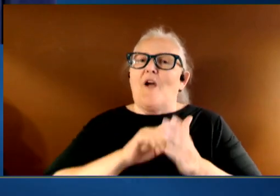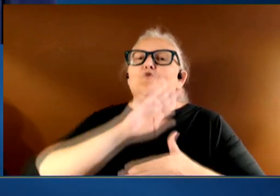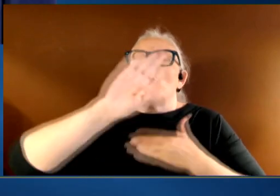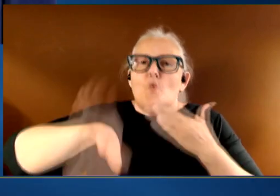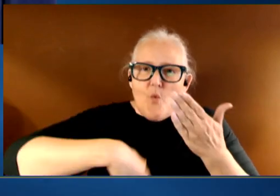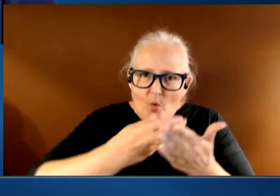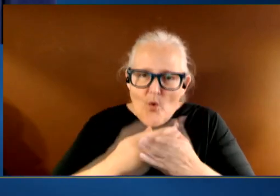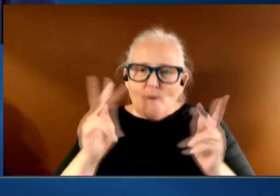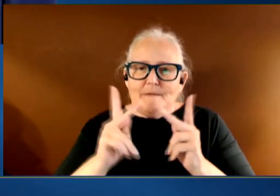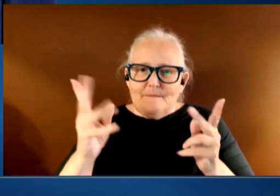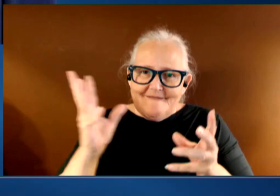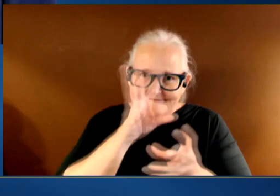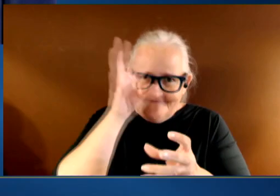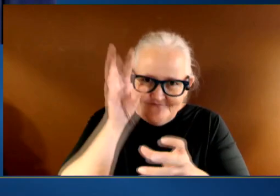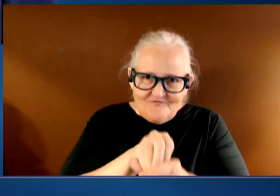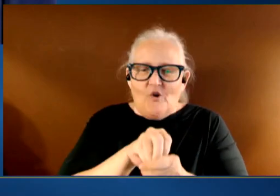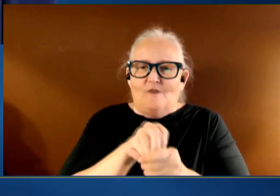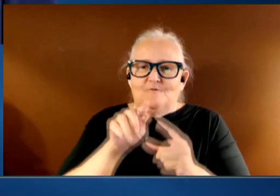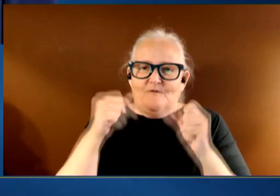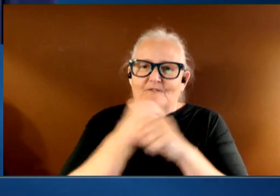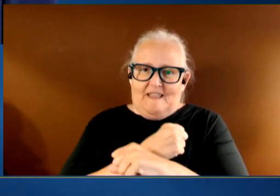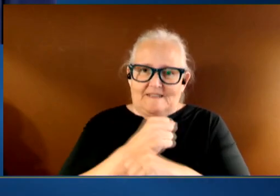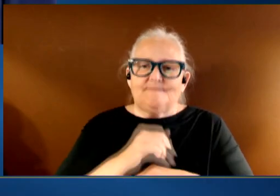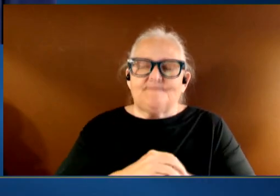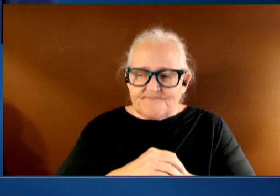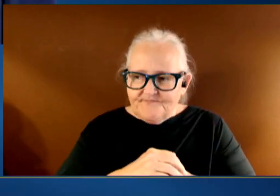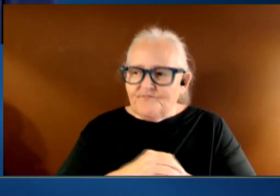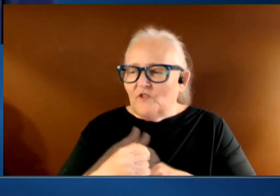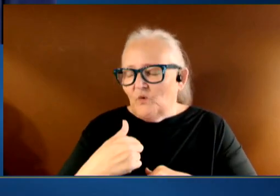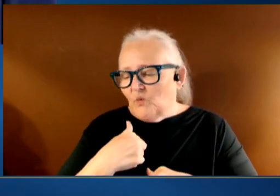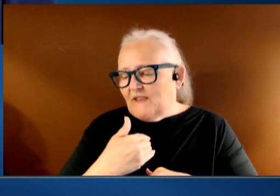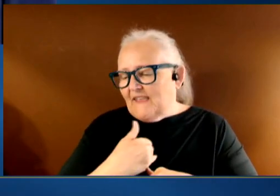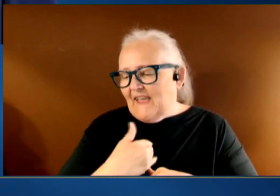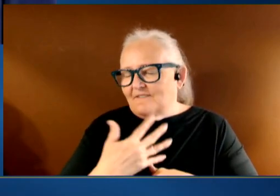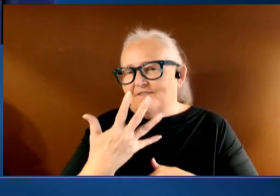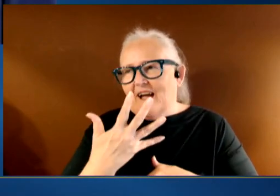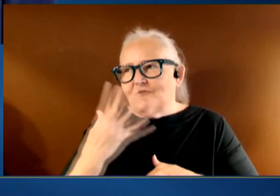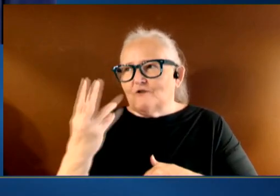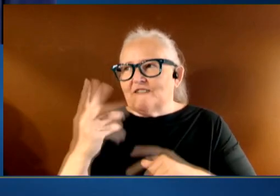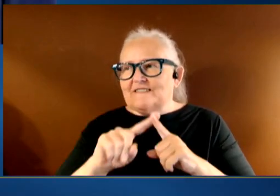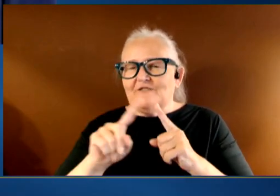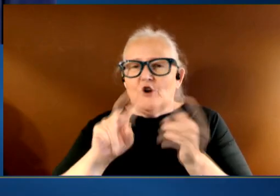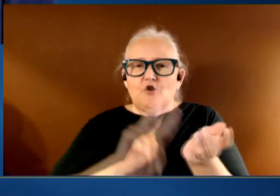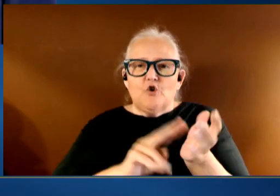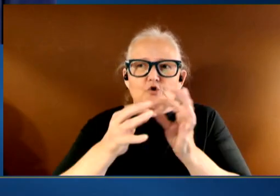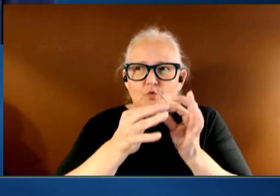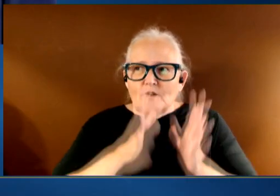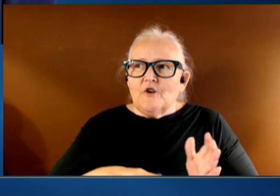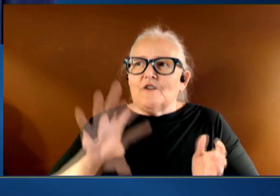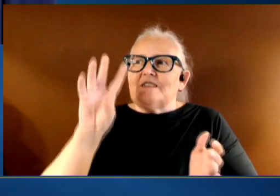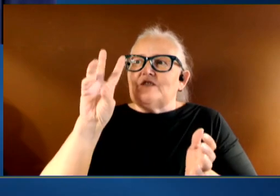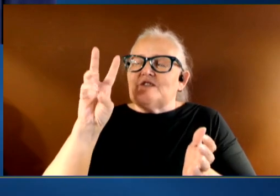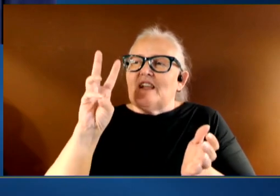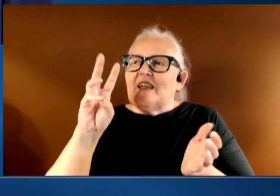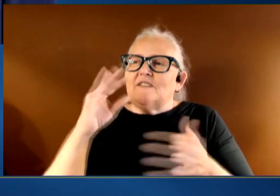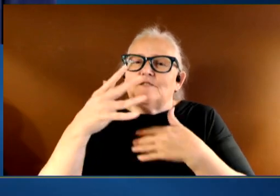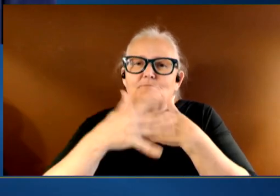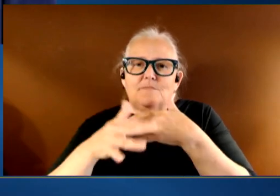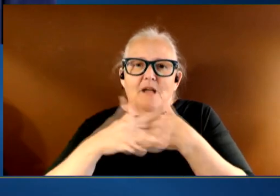And we have five or six nurse coordinators, six hematology providers, the physicians and NPs,